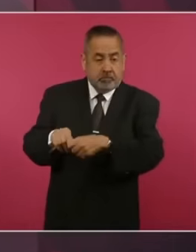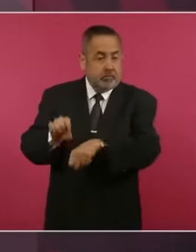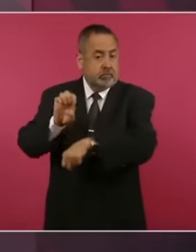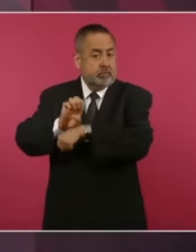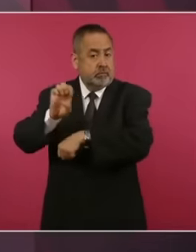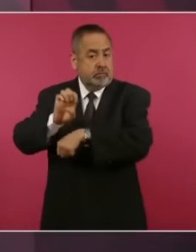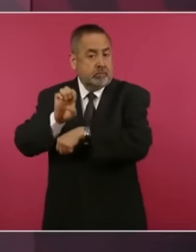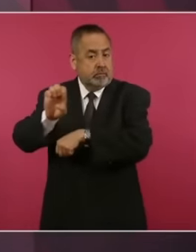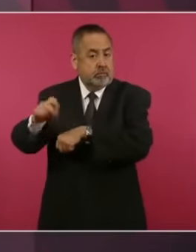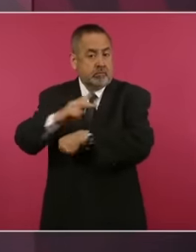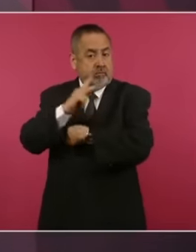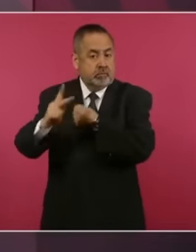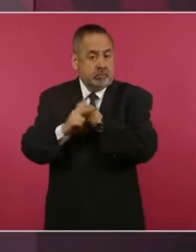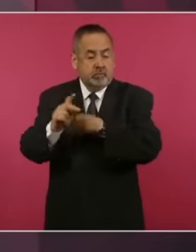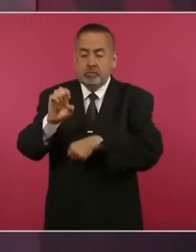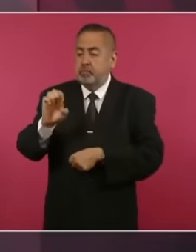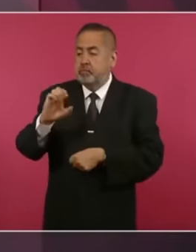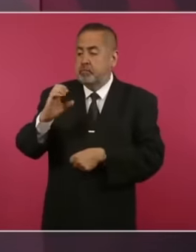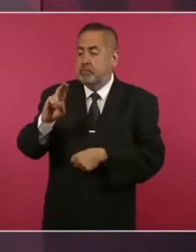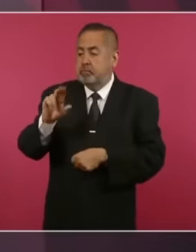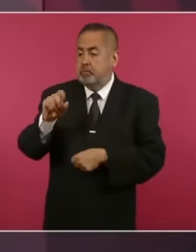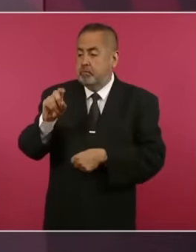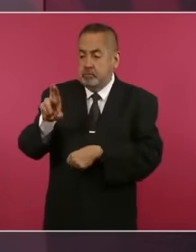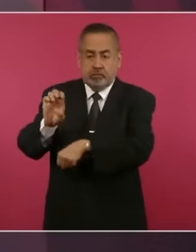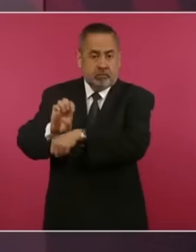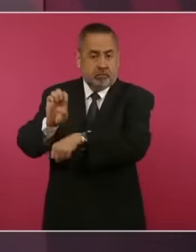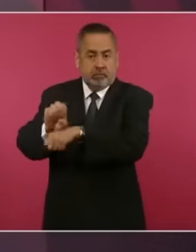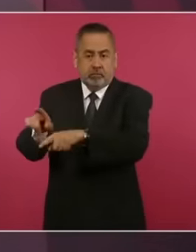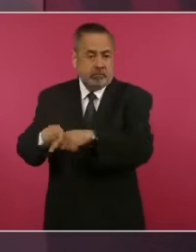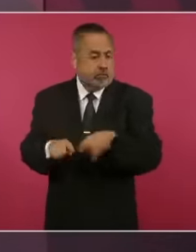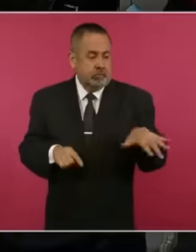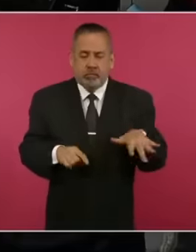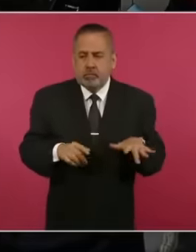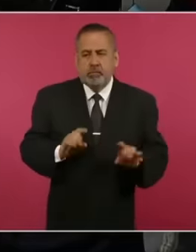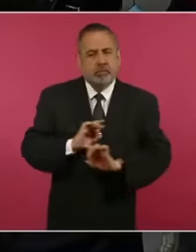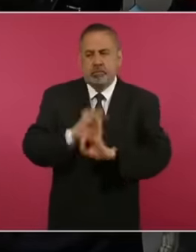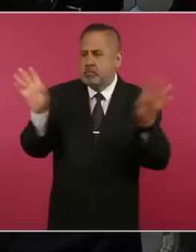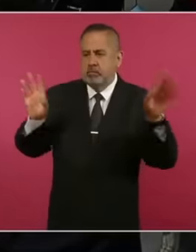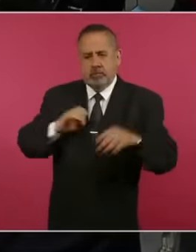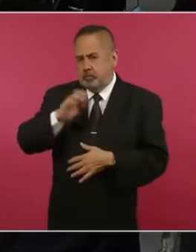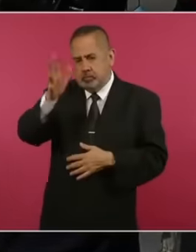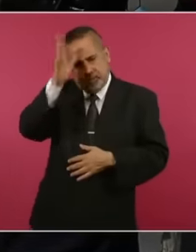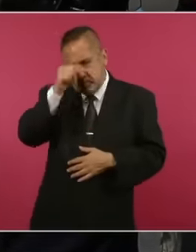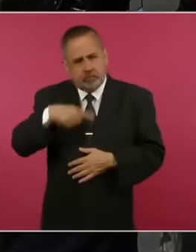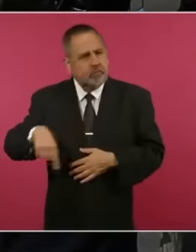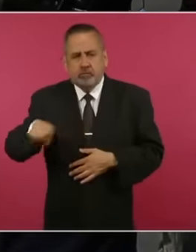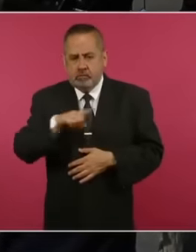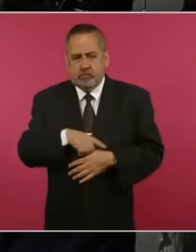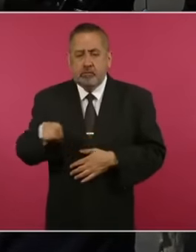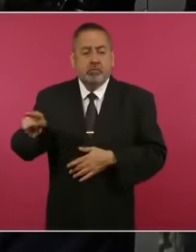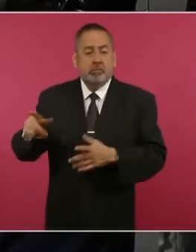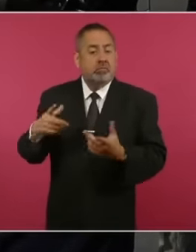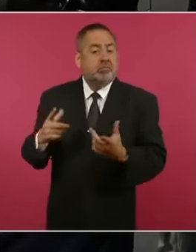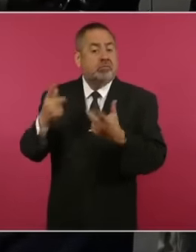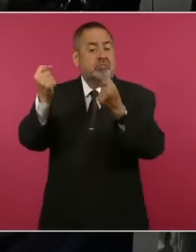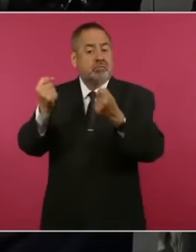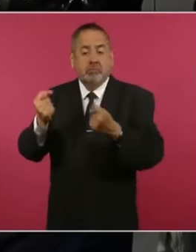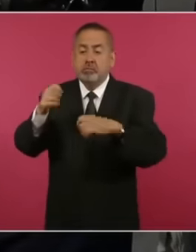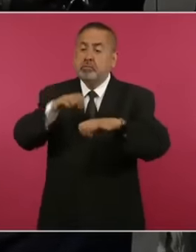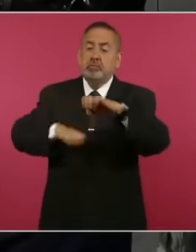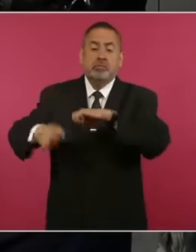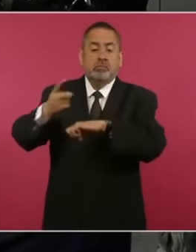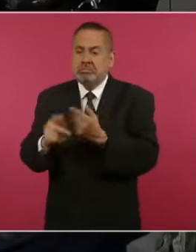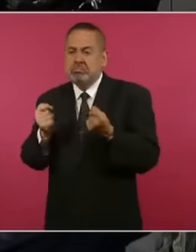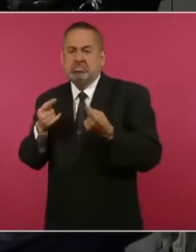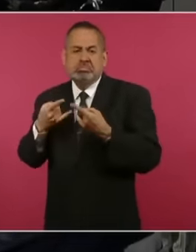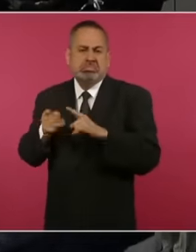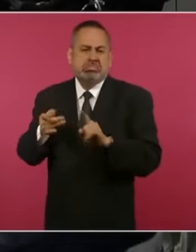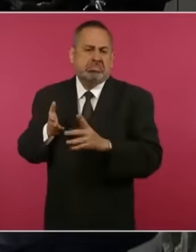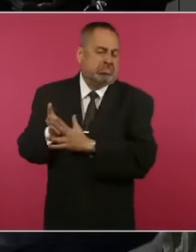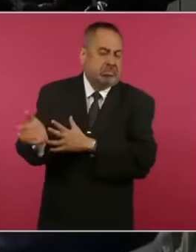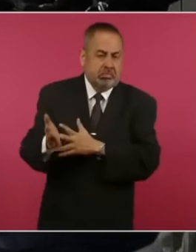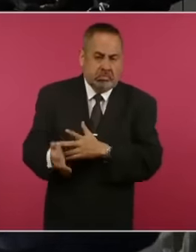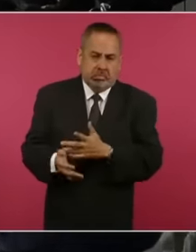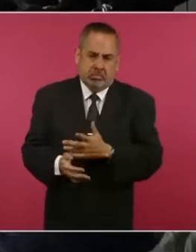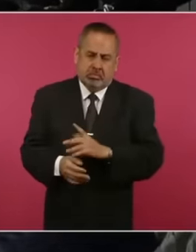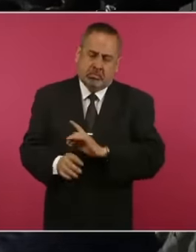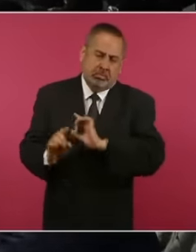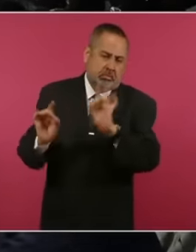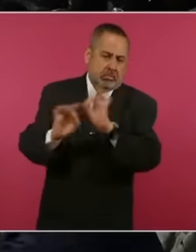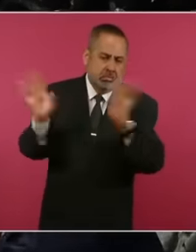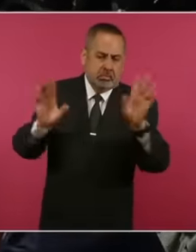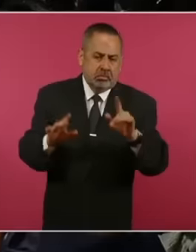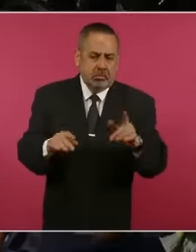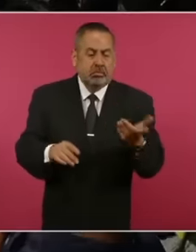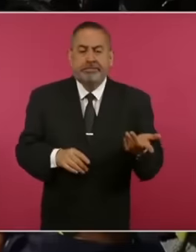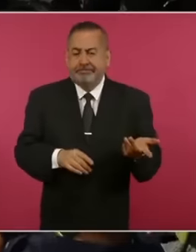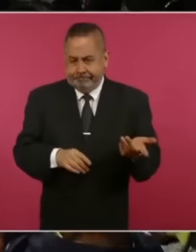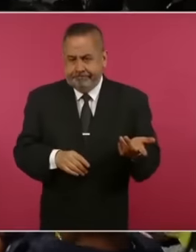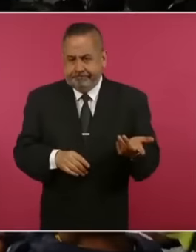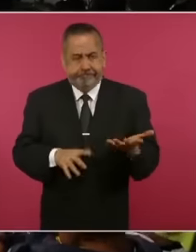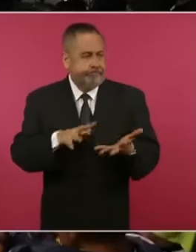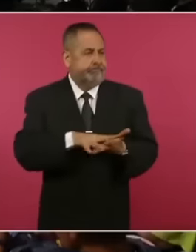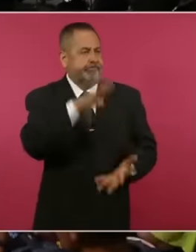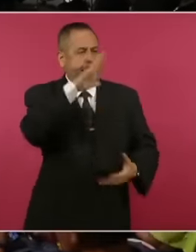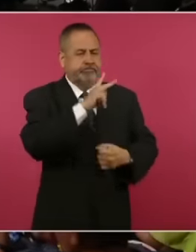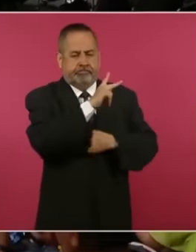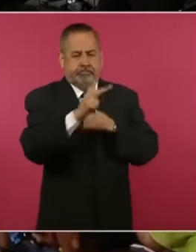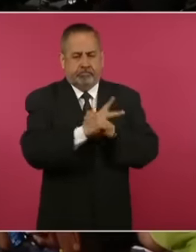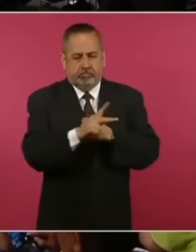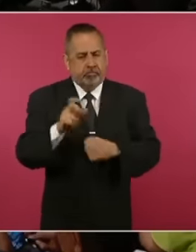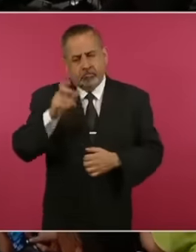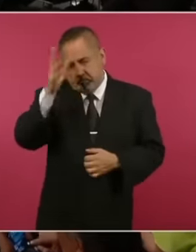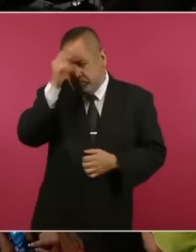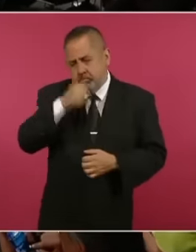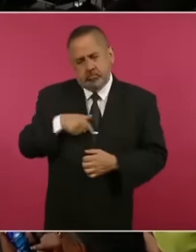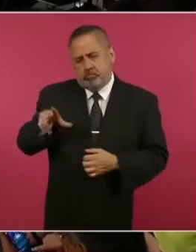the aggression is taken by the assault on our embassy, almost all of them but well, there are always